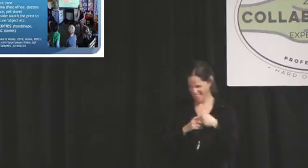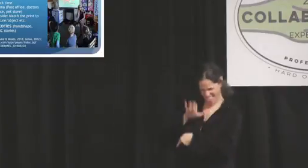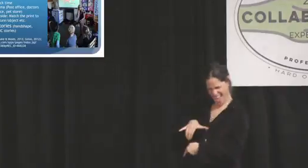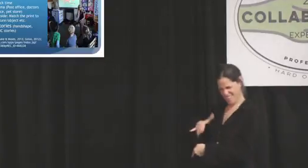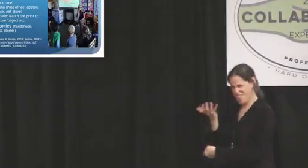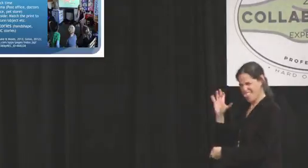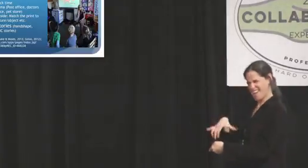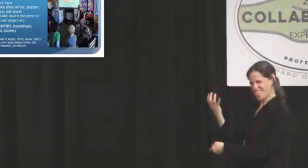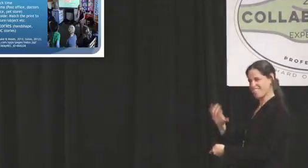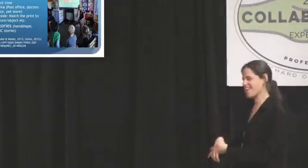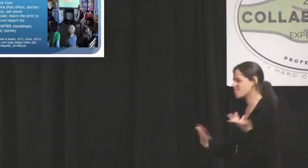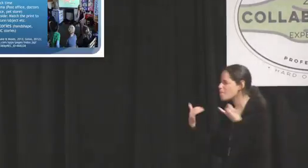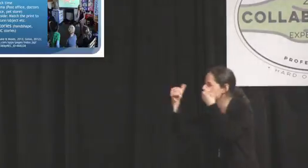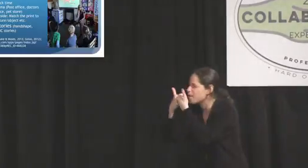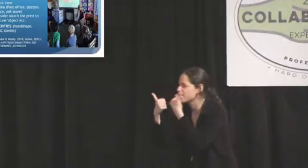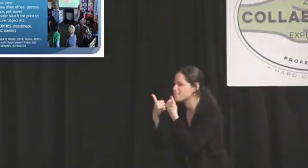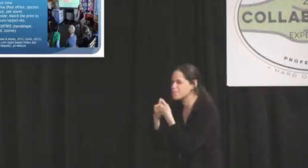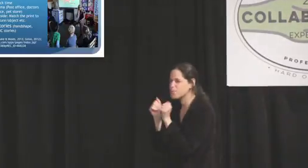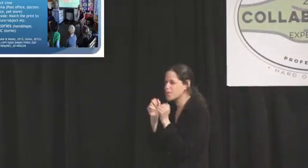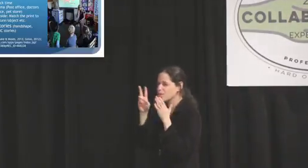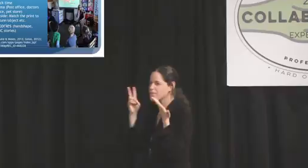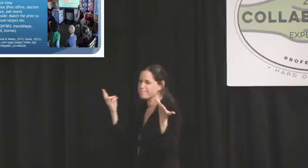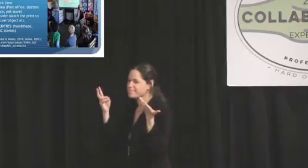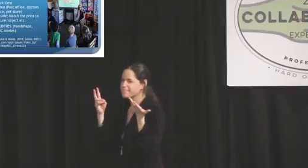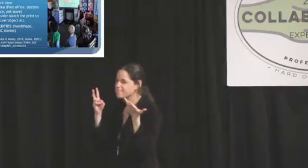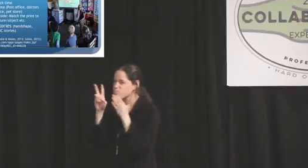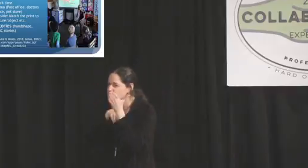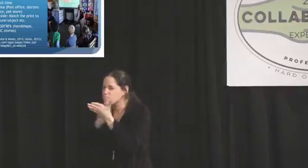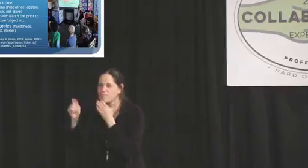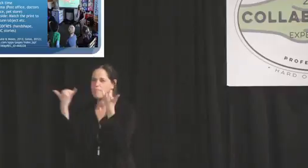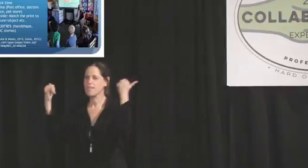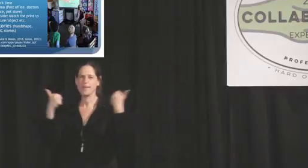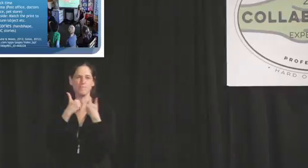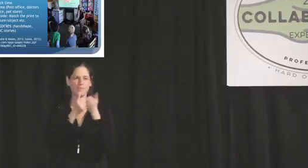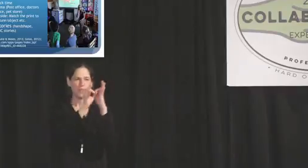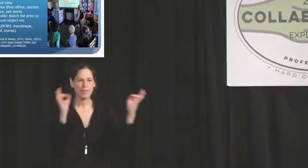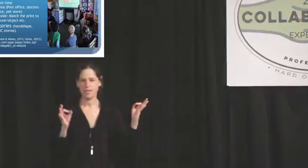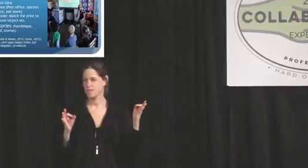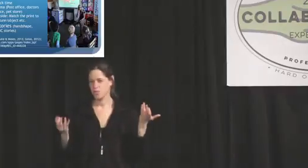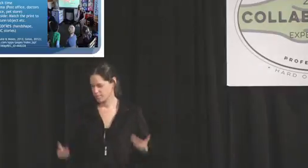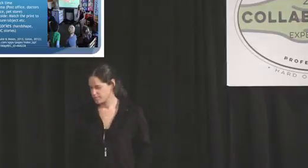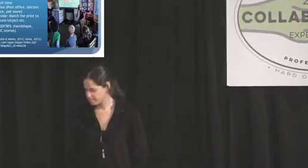they have to find it, do a little scavenger hunt. They're all kinds of things you can do, to include literacy